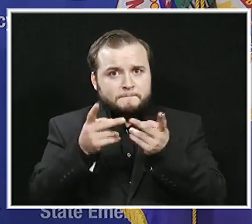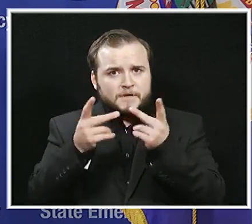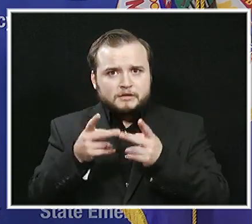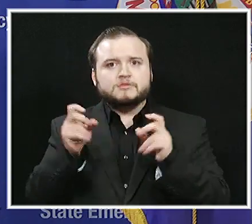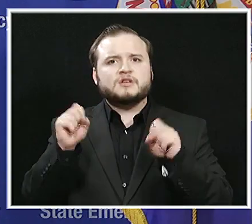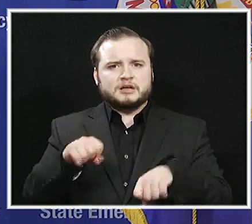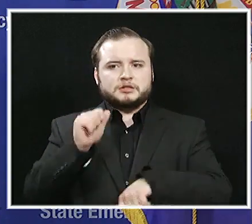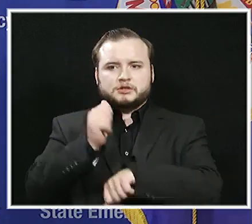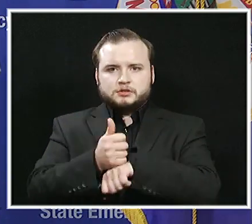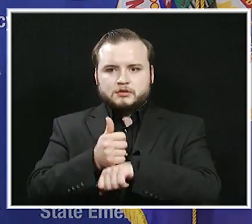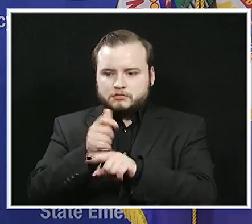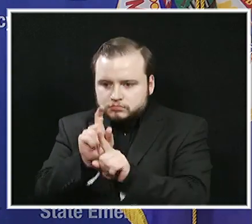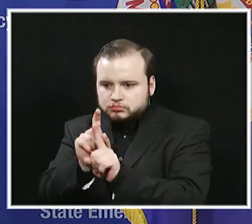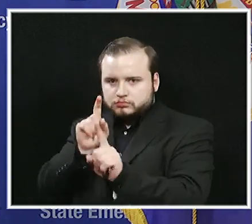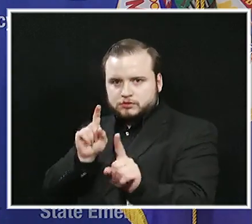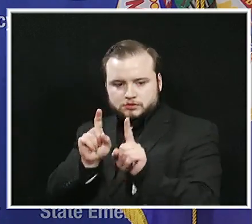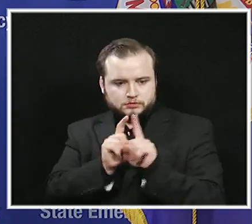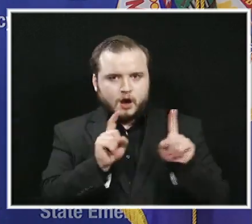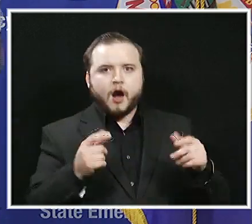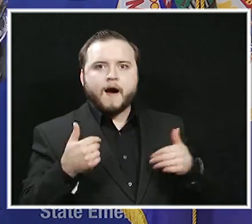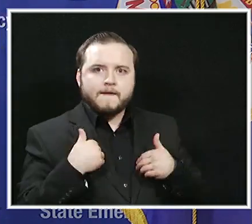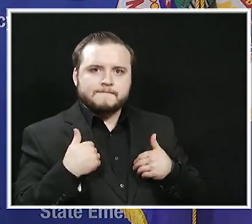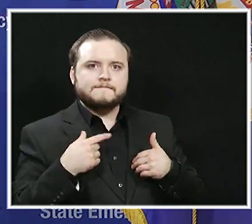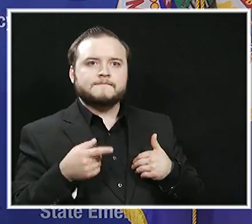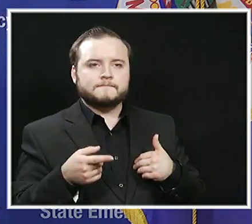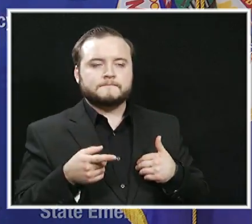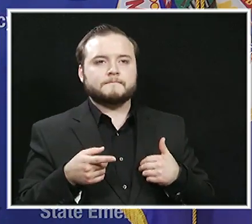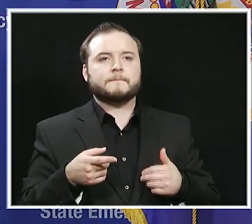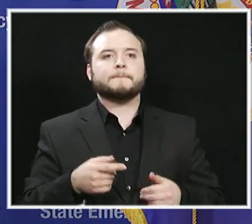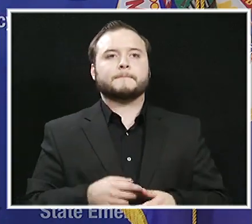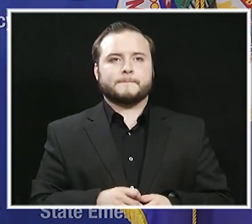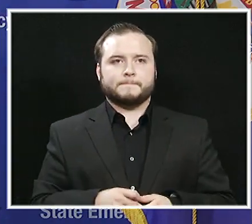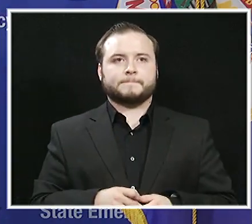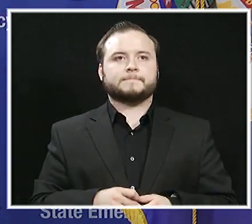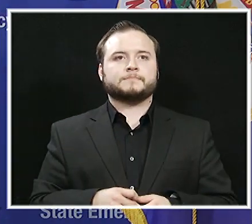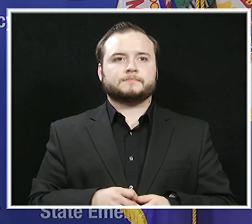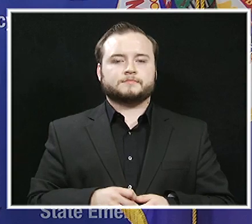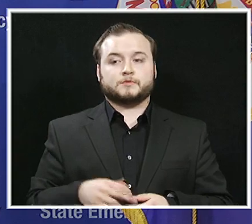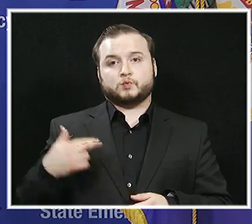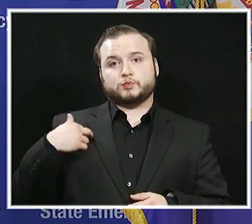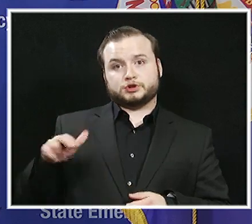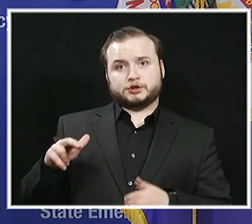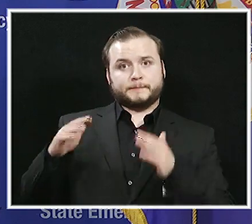for many people would say it's an essential business, and I would validate that. And I think the point is we can administer one on one,